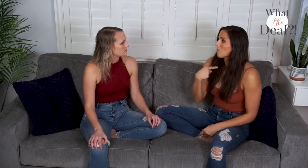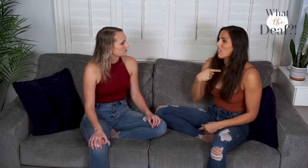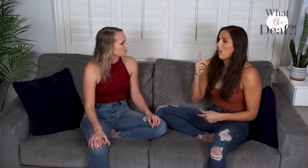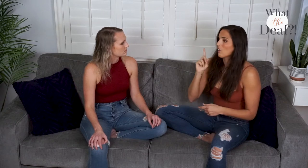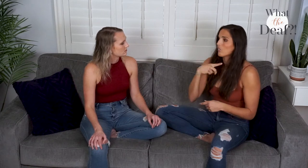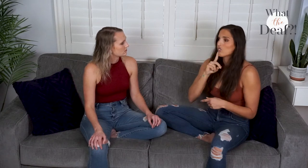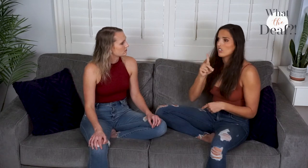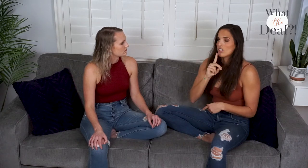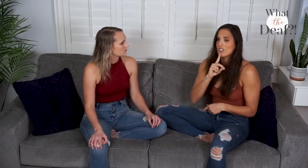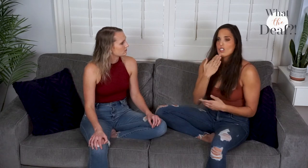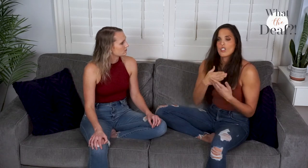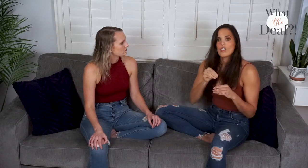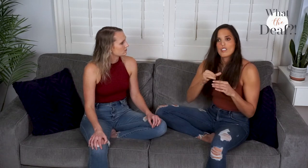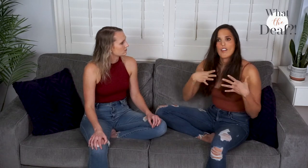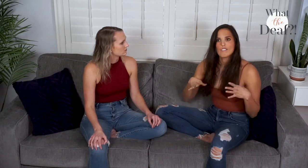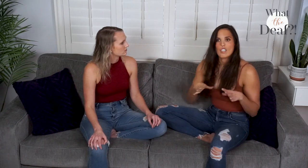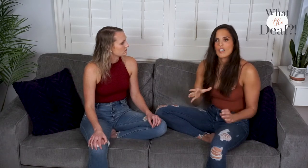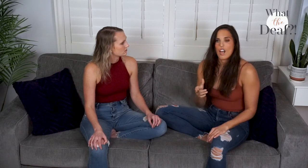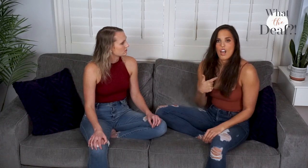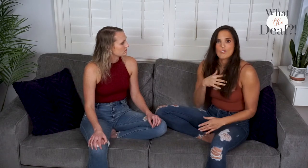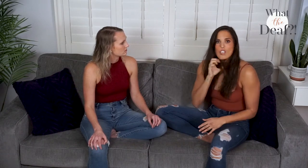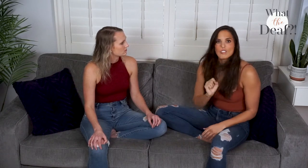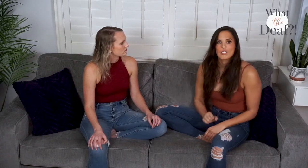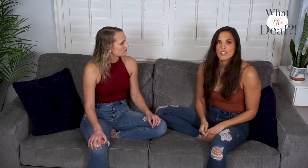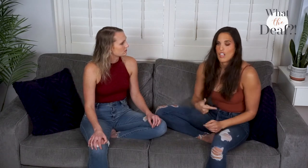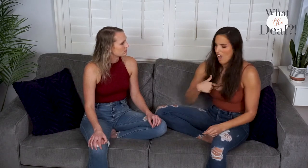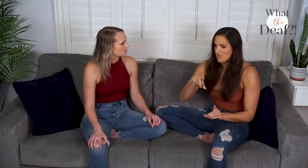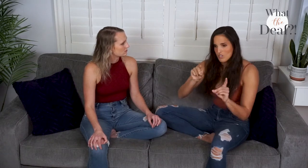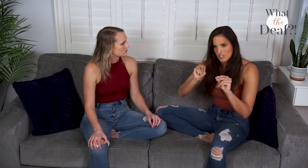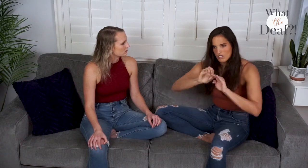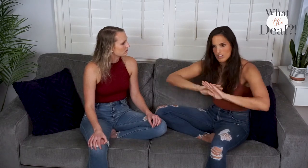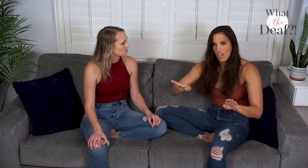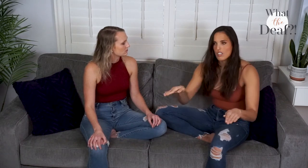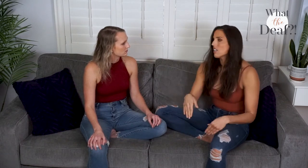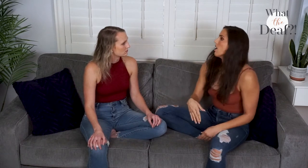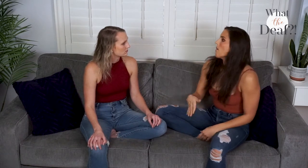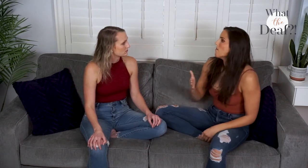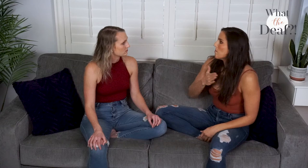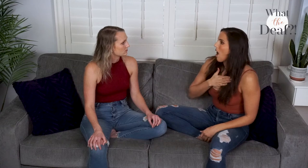I was like, “He just told me I looked really good in an outfit.” I’m done. I’m DONE.